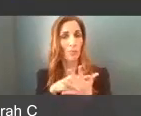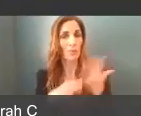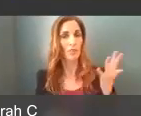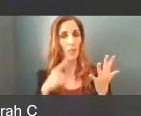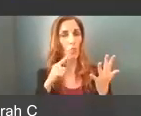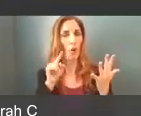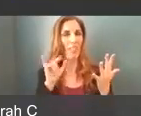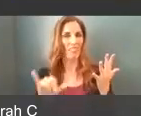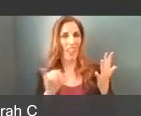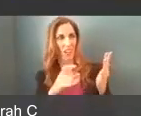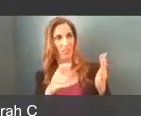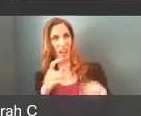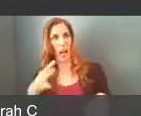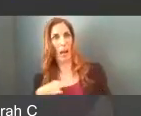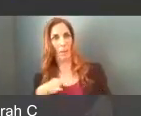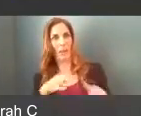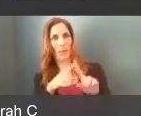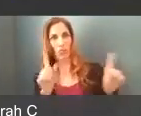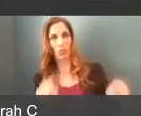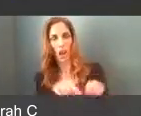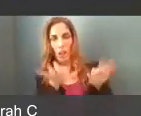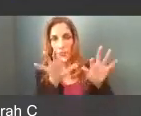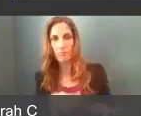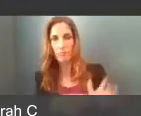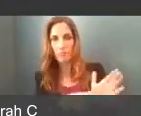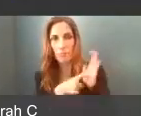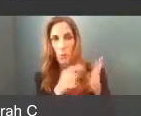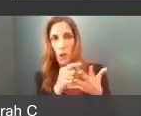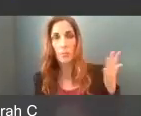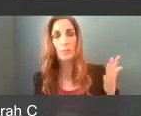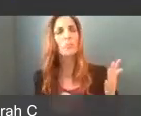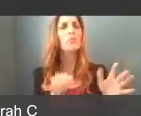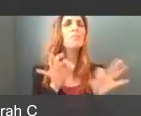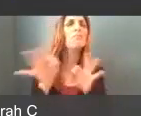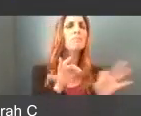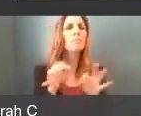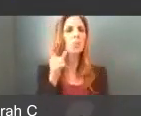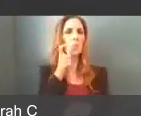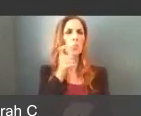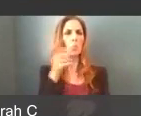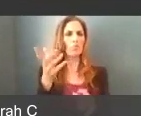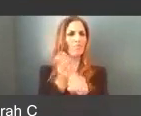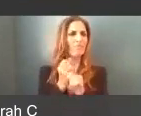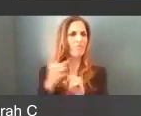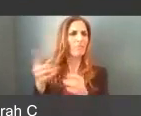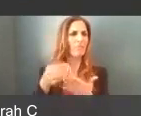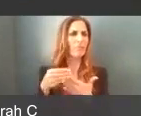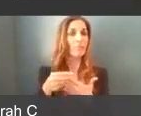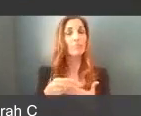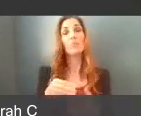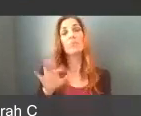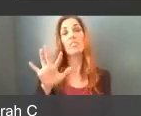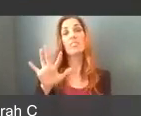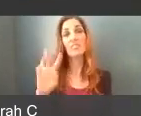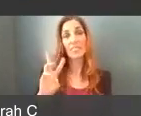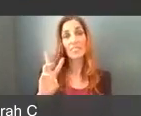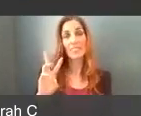to provide a little demographic data on the 600 awardees. 56 of our municipalities were represented